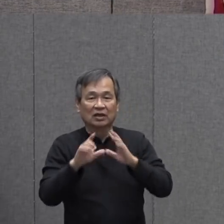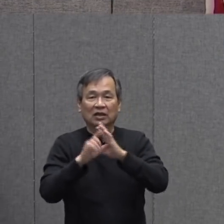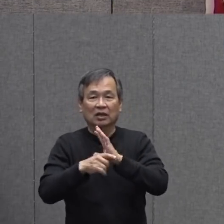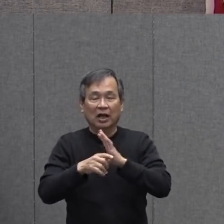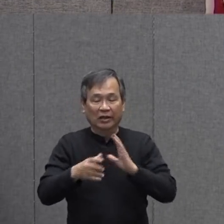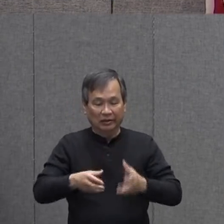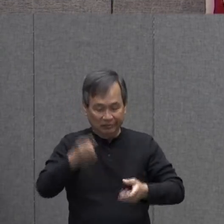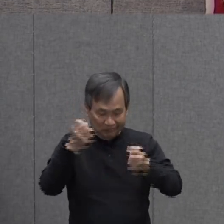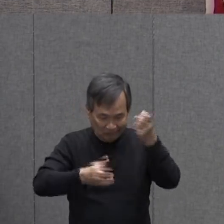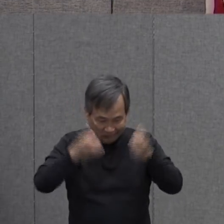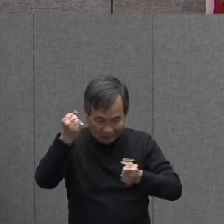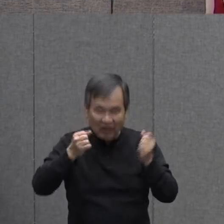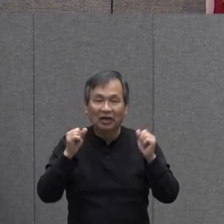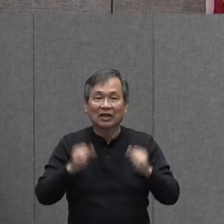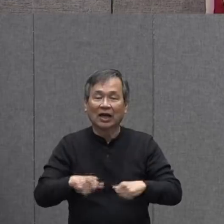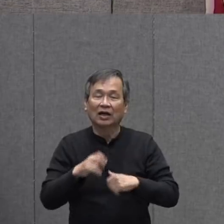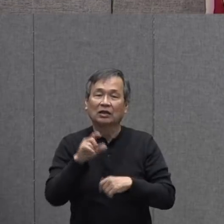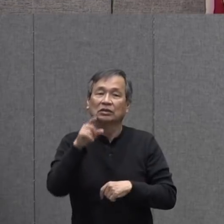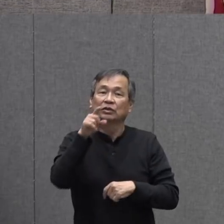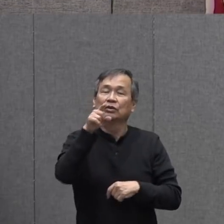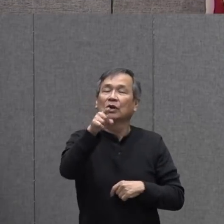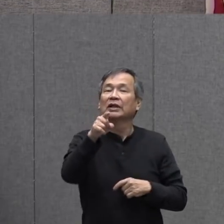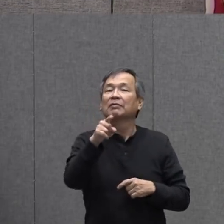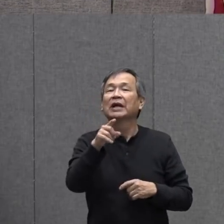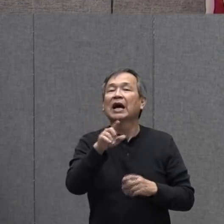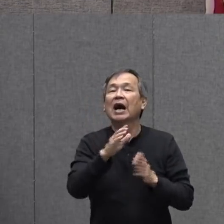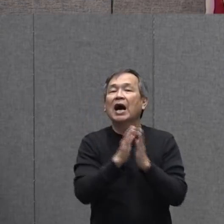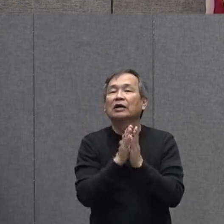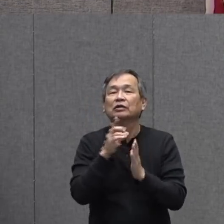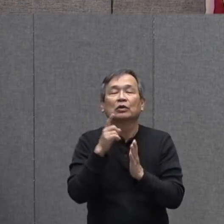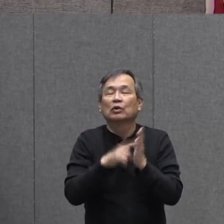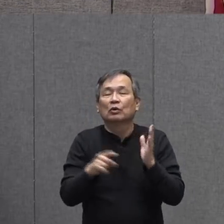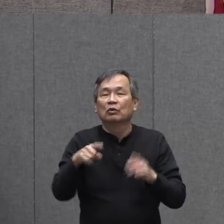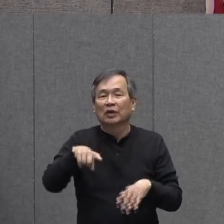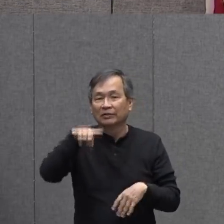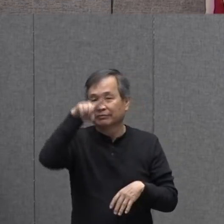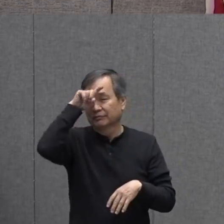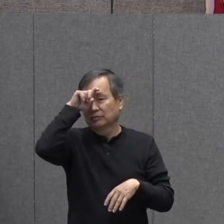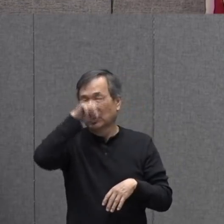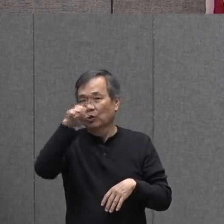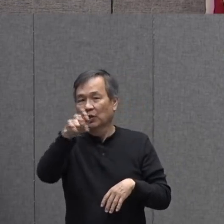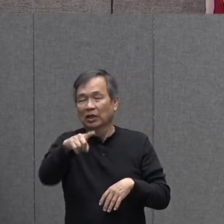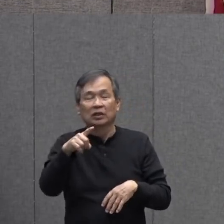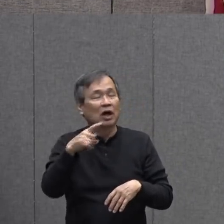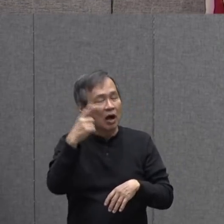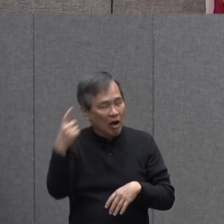And so what questions do you have so far, it's important to always ask questions in science,